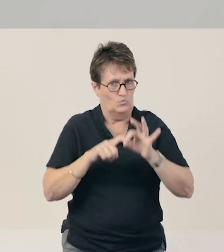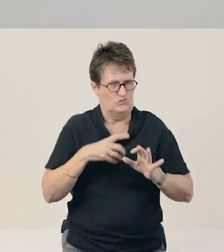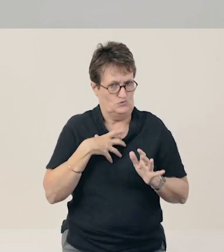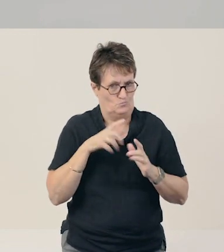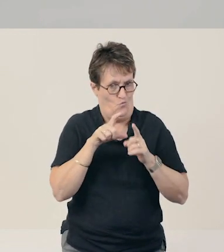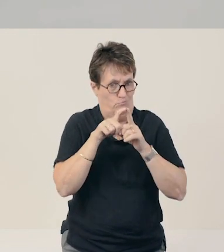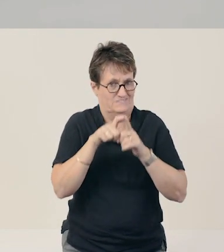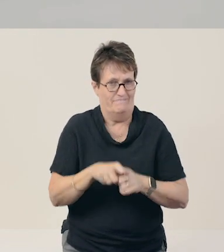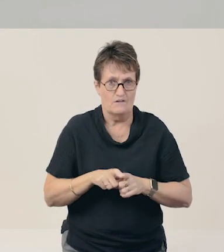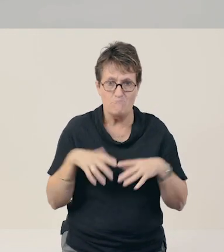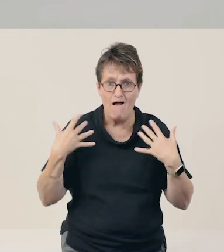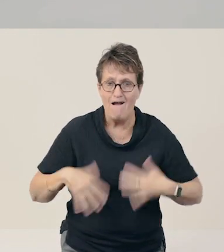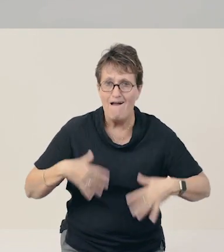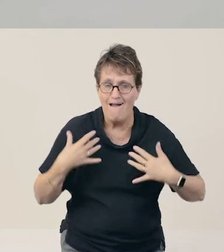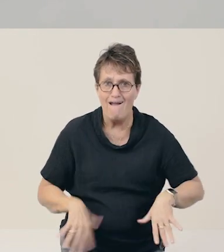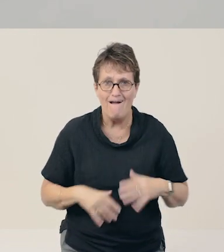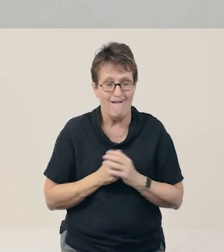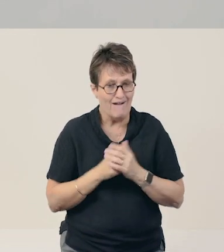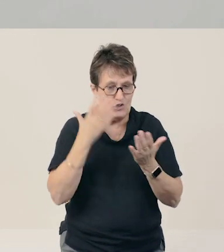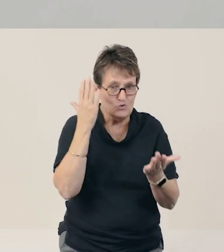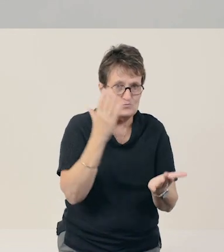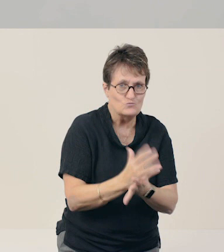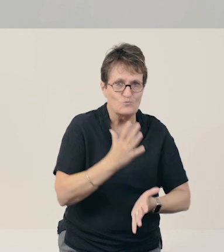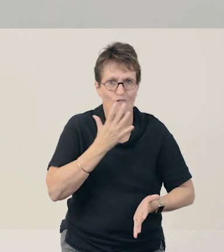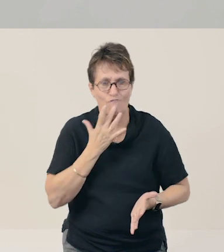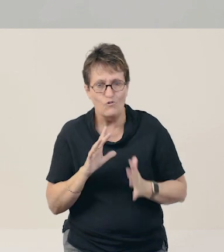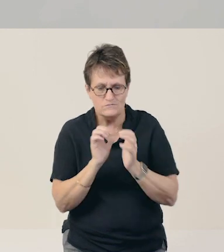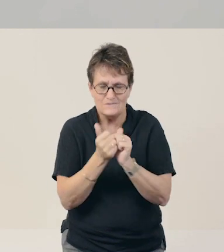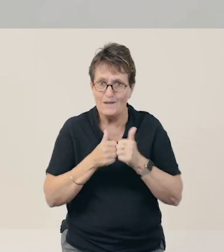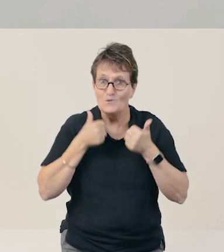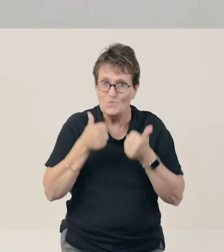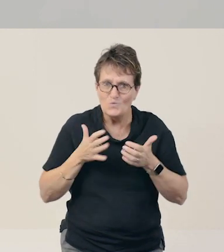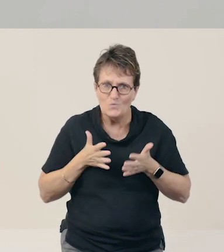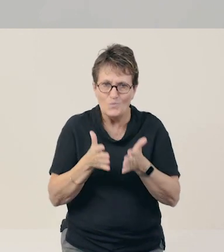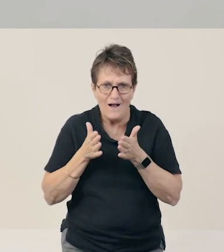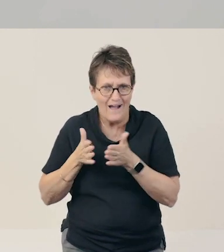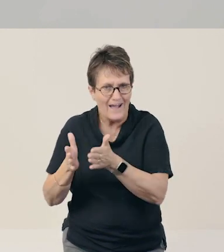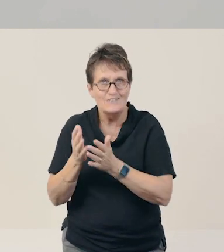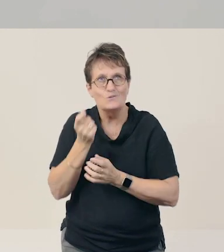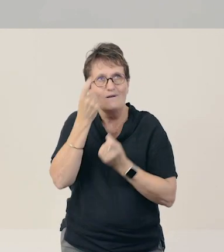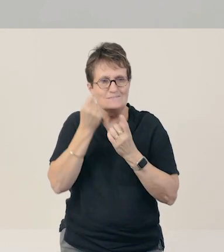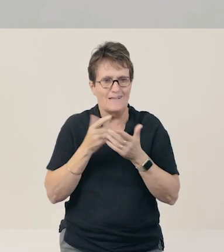But, wow, that true or false game was a really fun way of understanding how short stories and novels